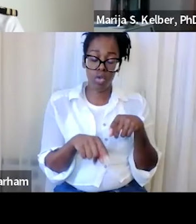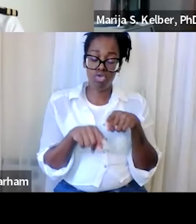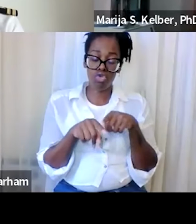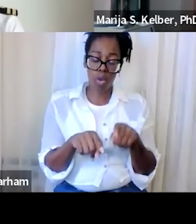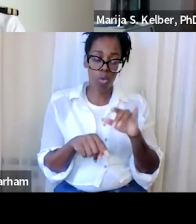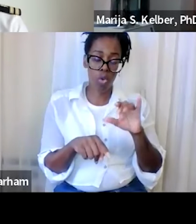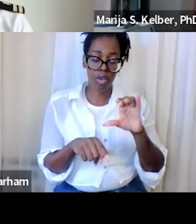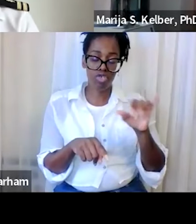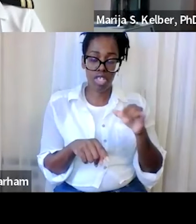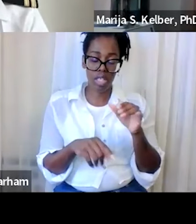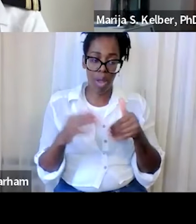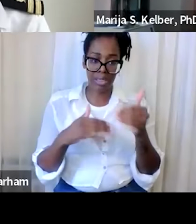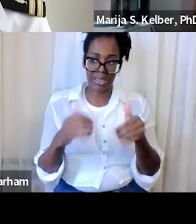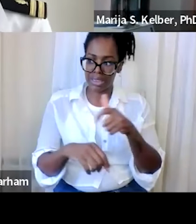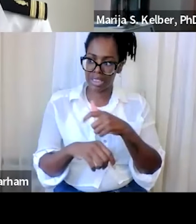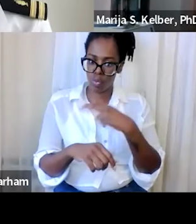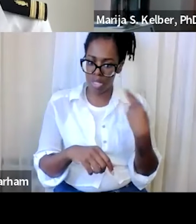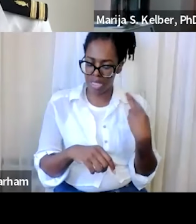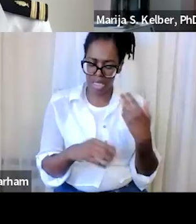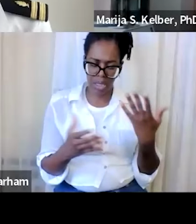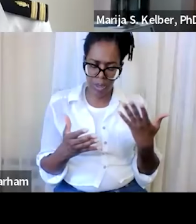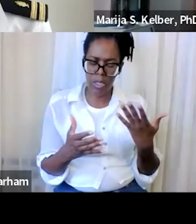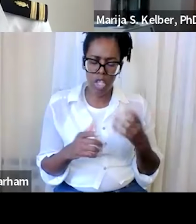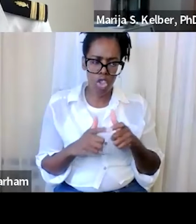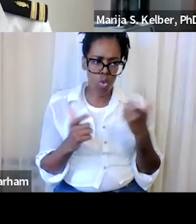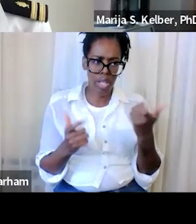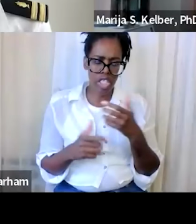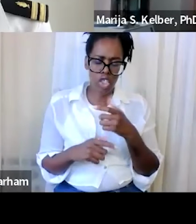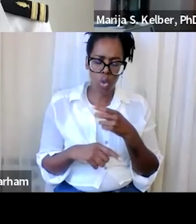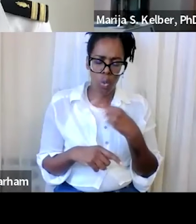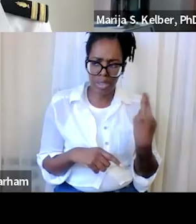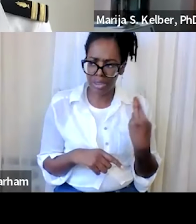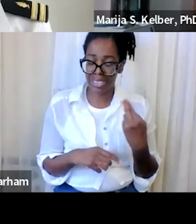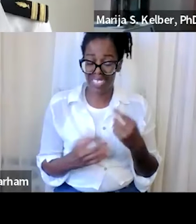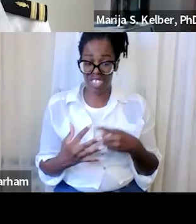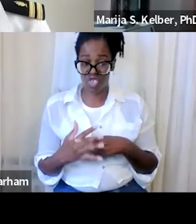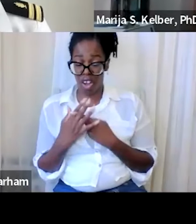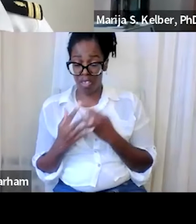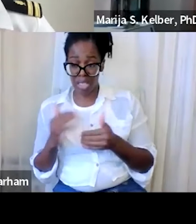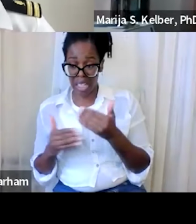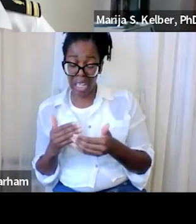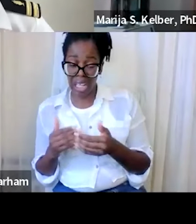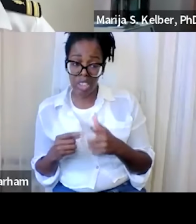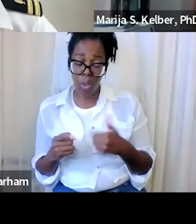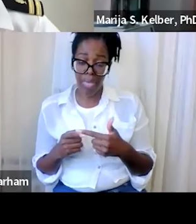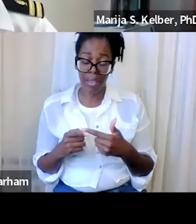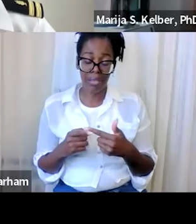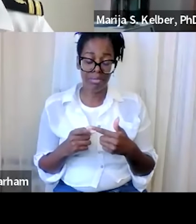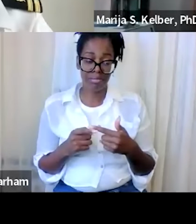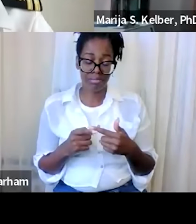So we don't know what's the greatest risk. Is it at the beginning of when individuals